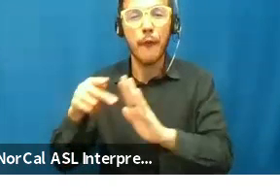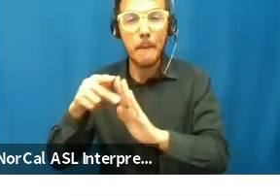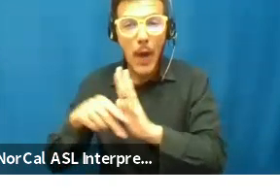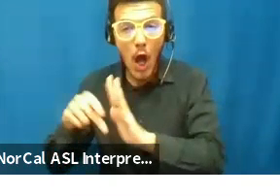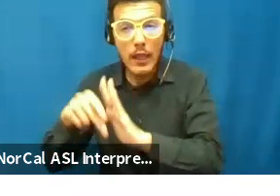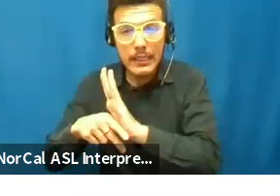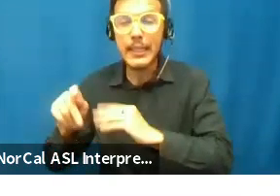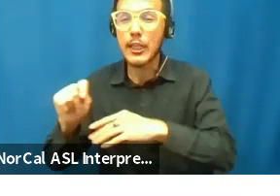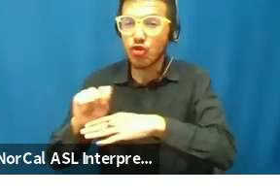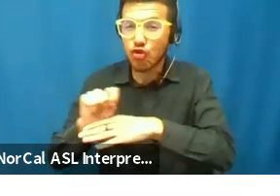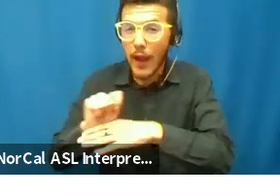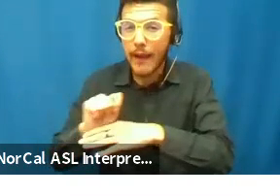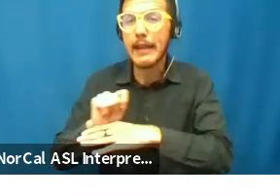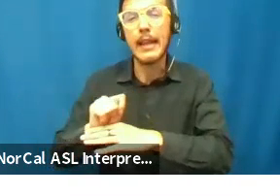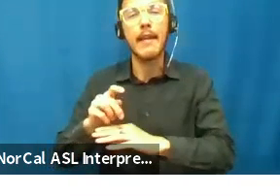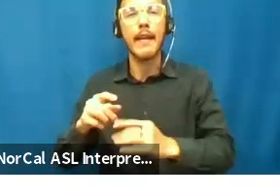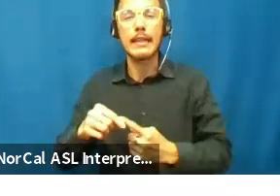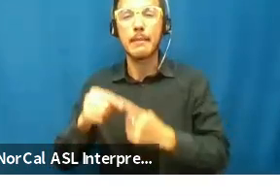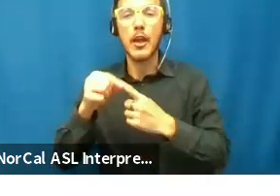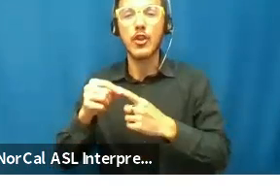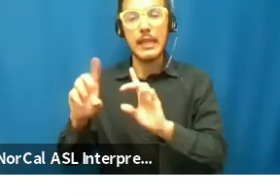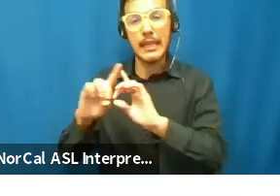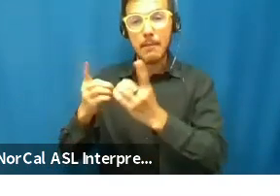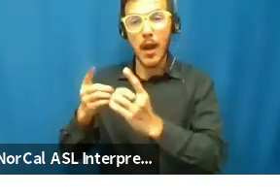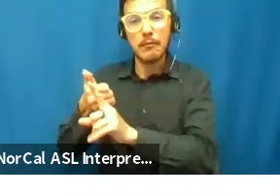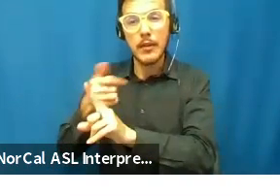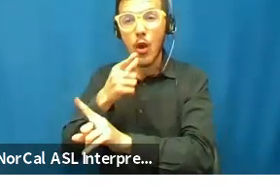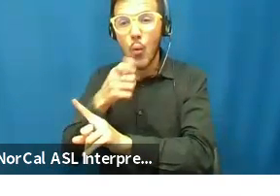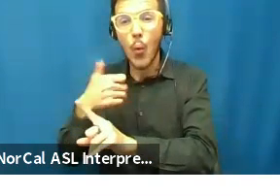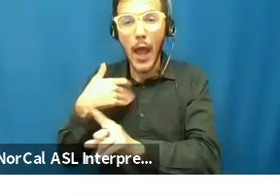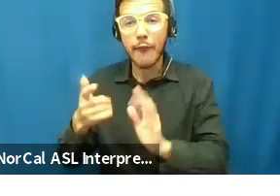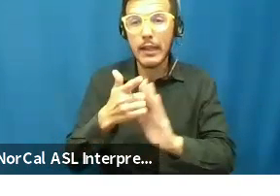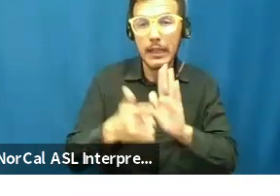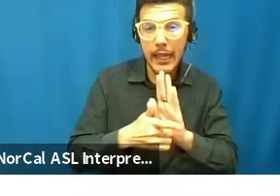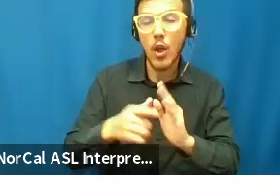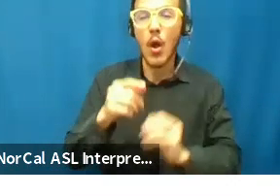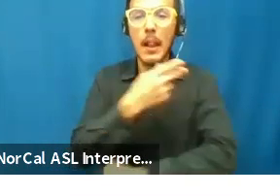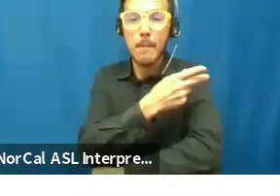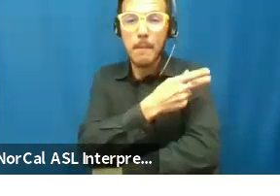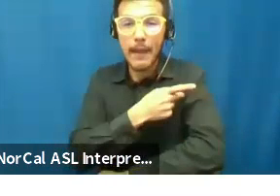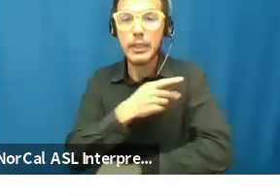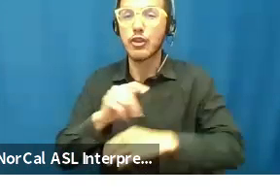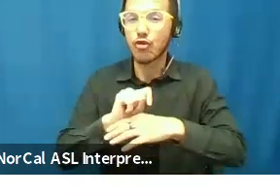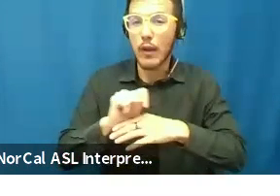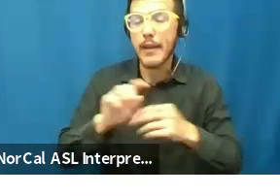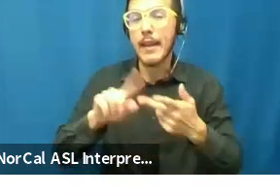departments like compliance and legal, patient experience, facilities, diversity and inclusion,